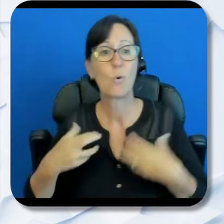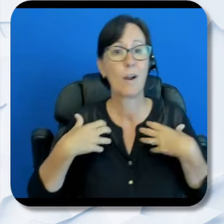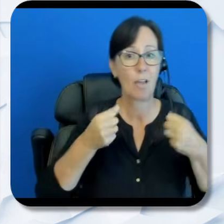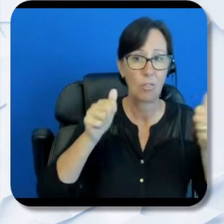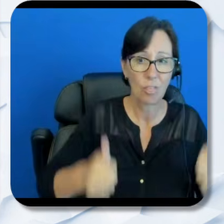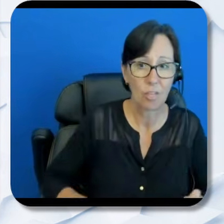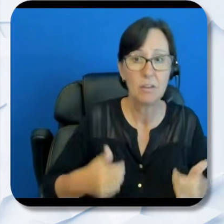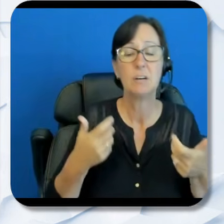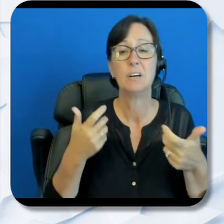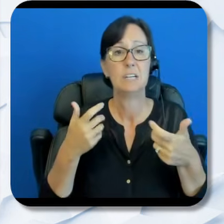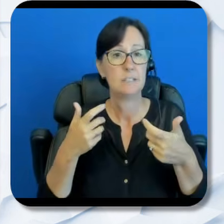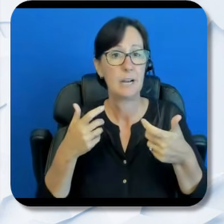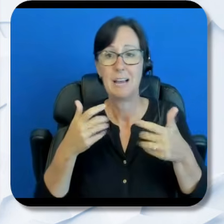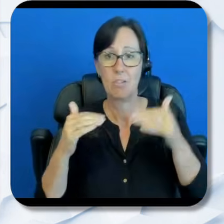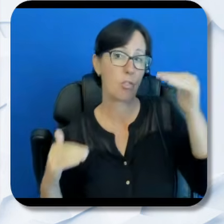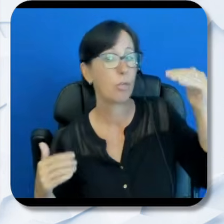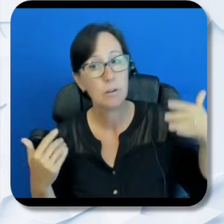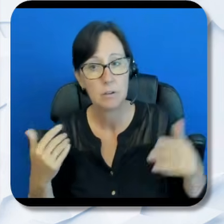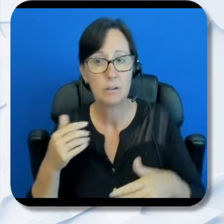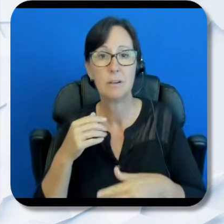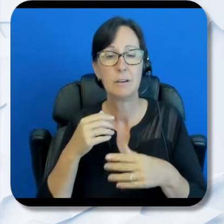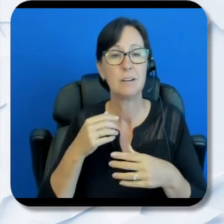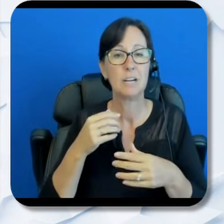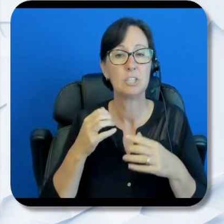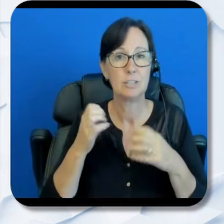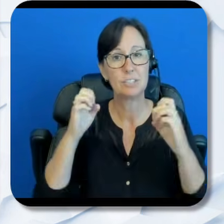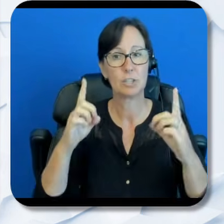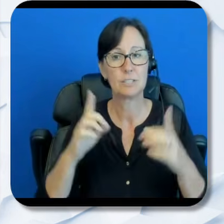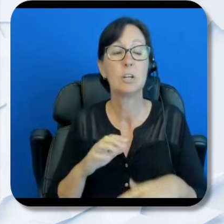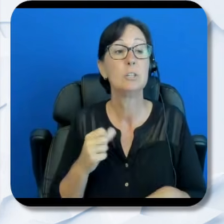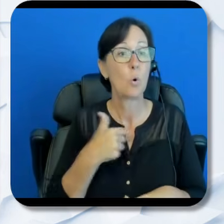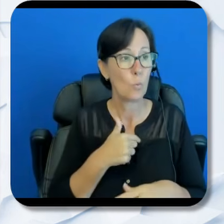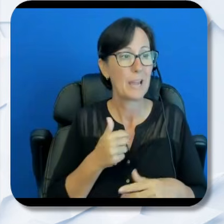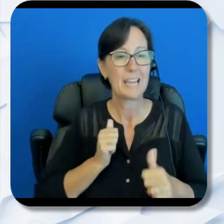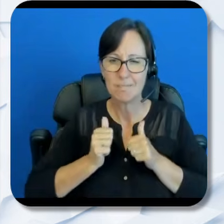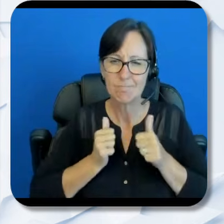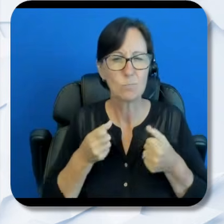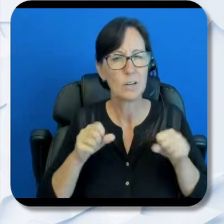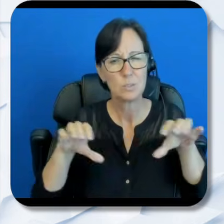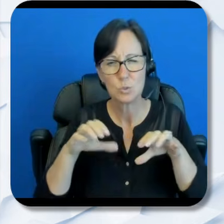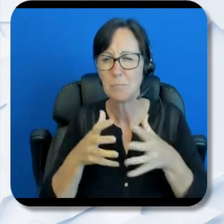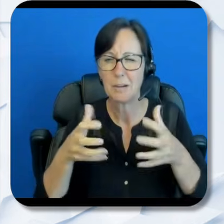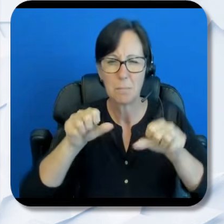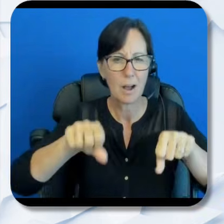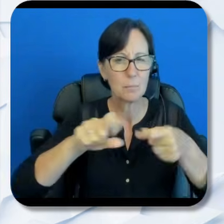achievement gaps, you name it. We set out to do what we can to help this group of youth,